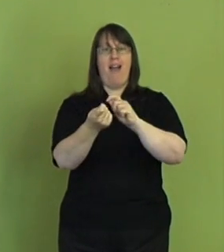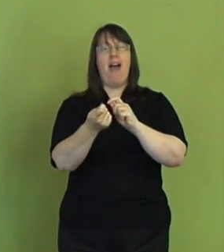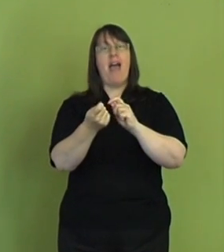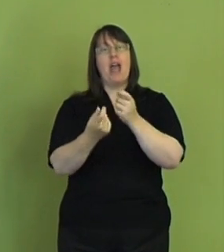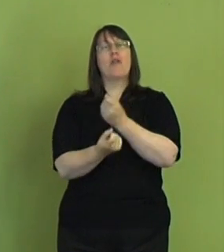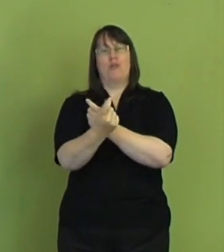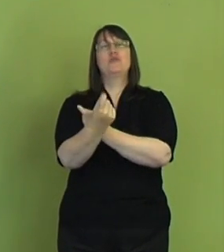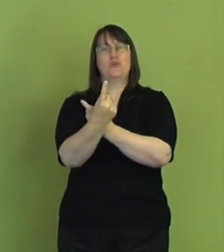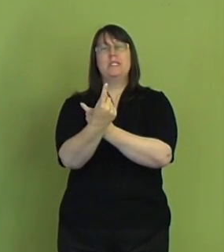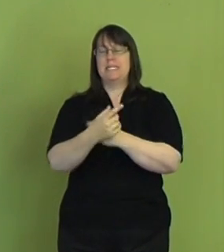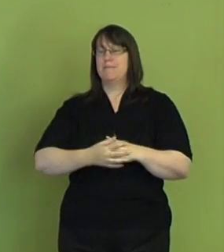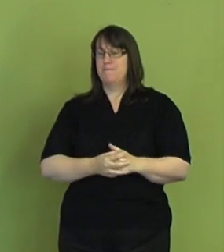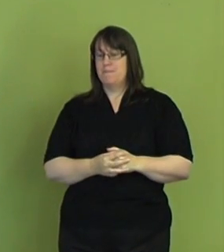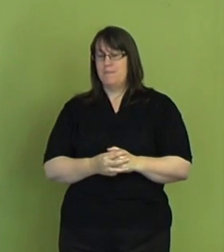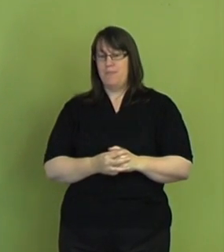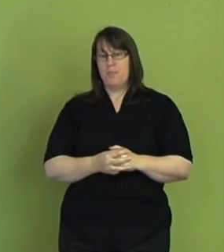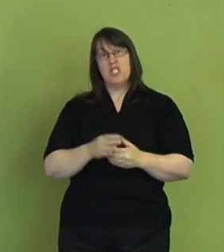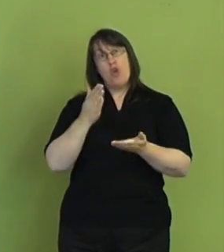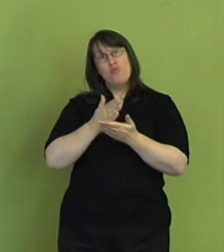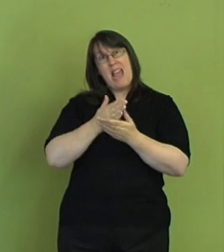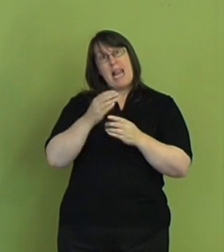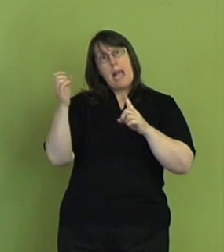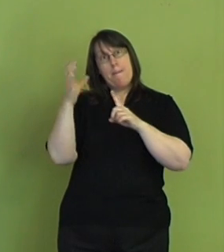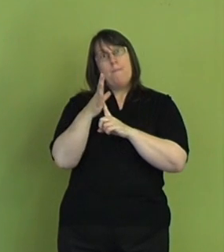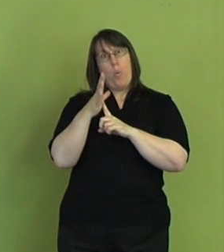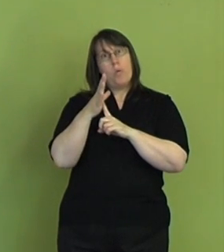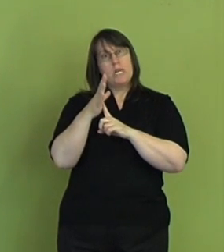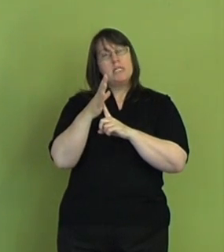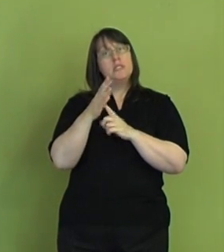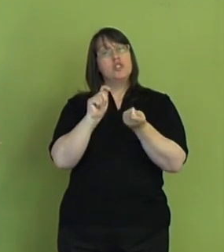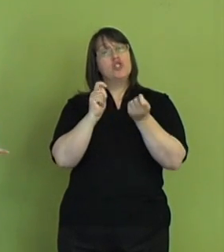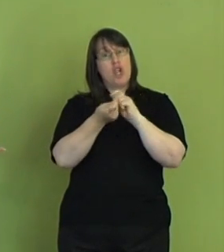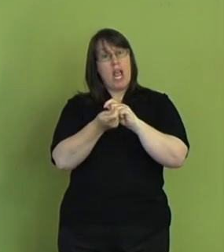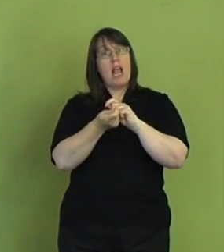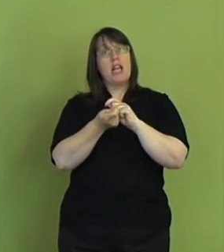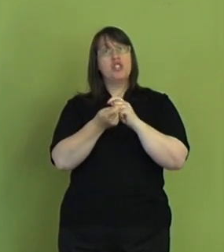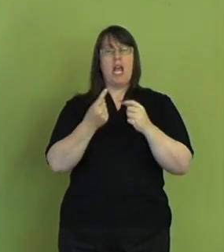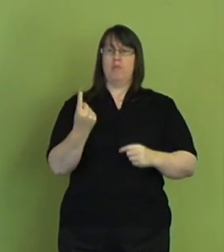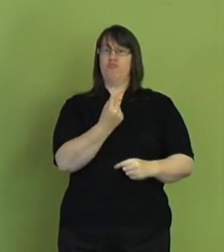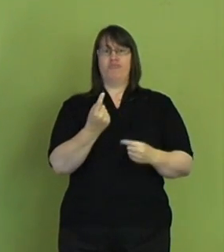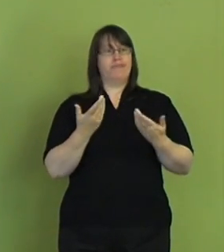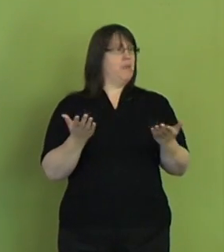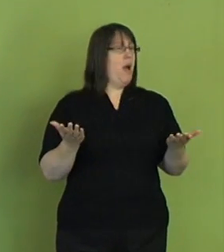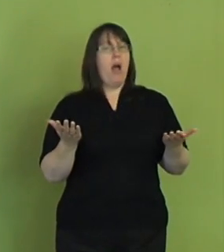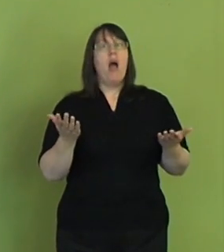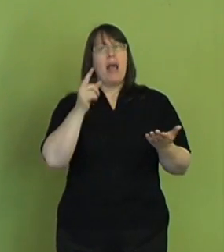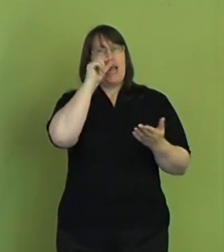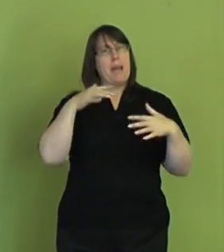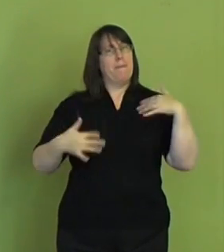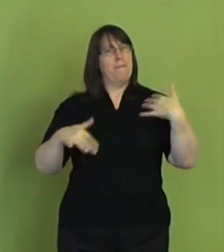So I think it's important to remember that although change and loss can often, and sometimes, be very painful,